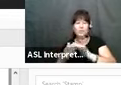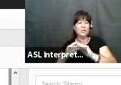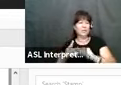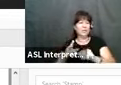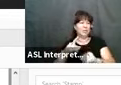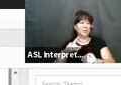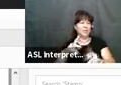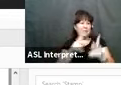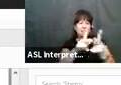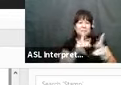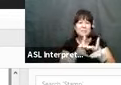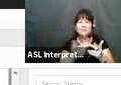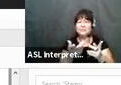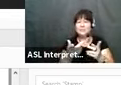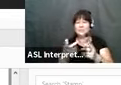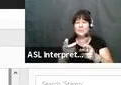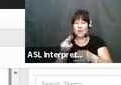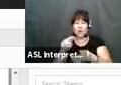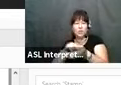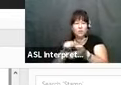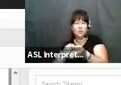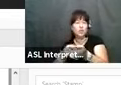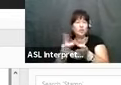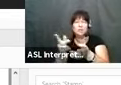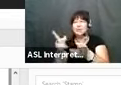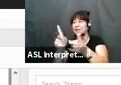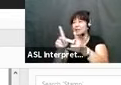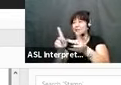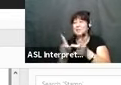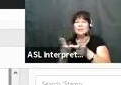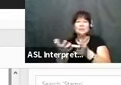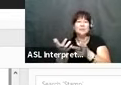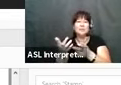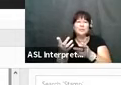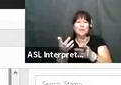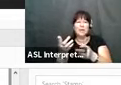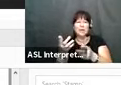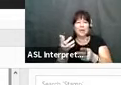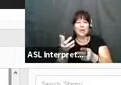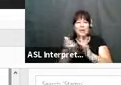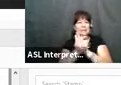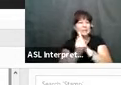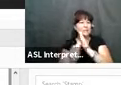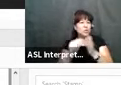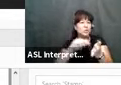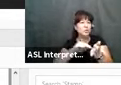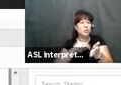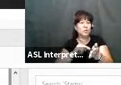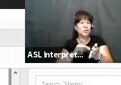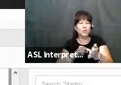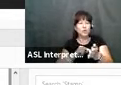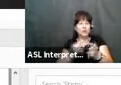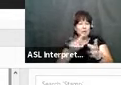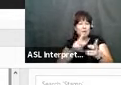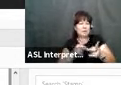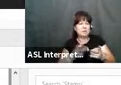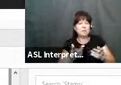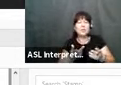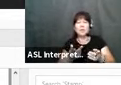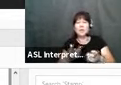our skilled nursing facilities, in our residential care facilities, performing surveillance, testing in the jail, in the homeless population,